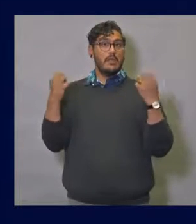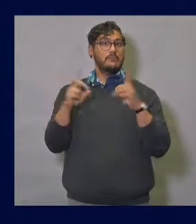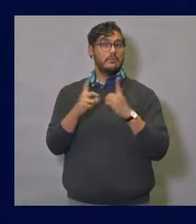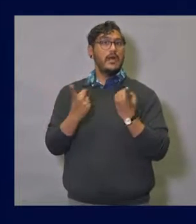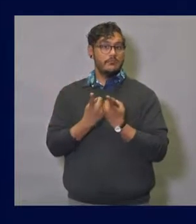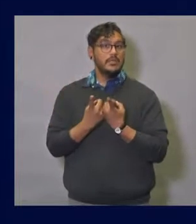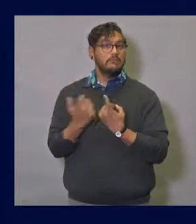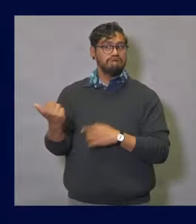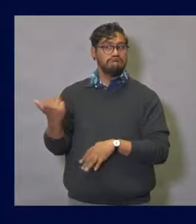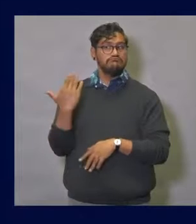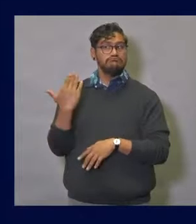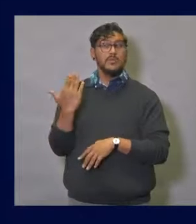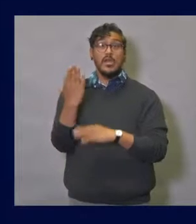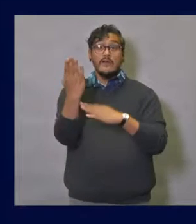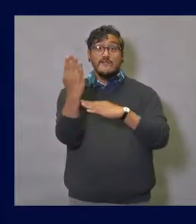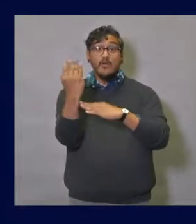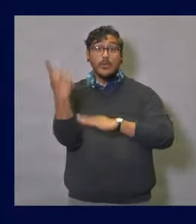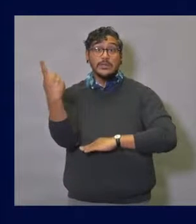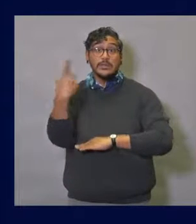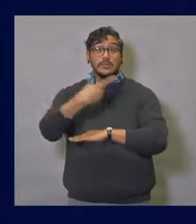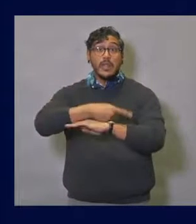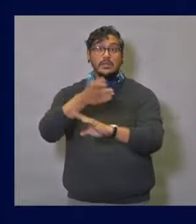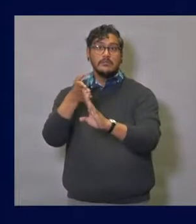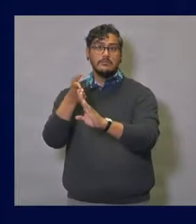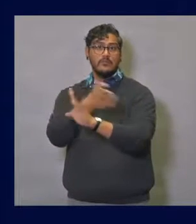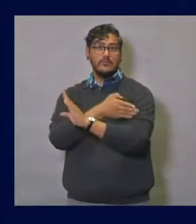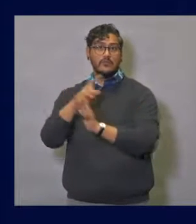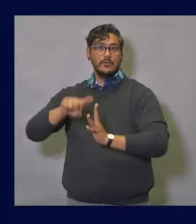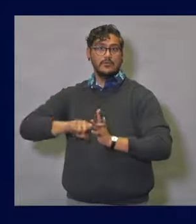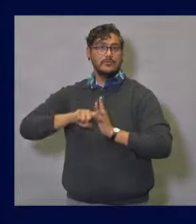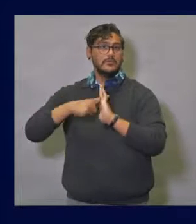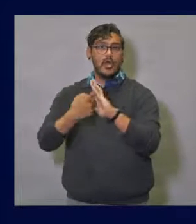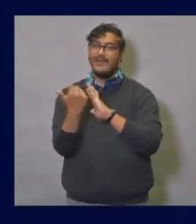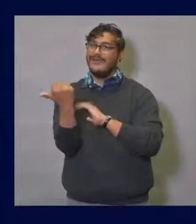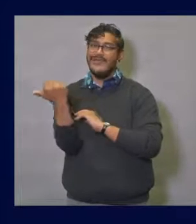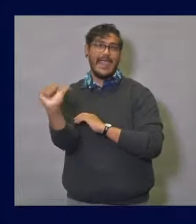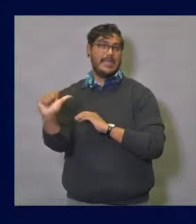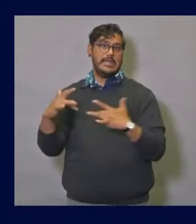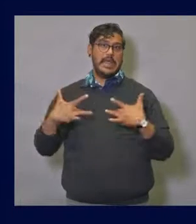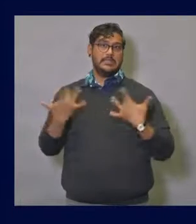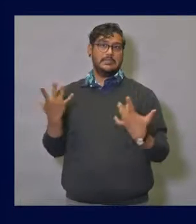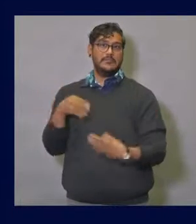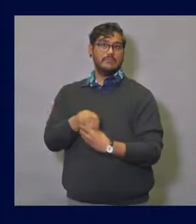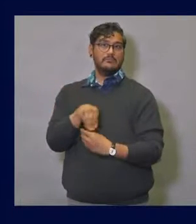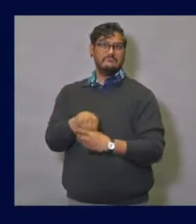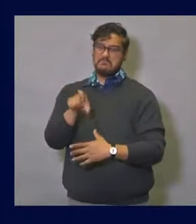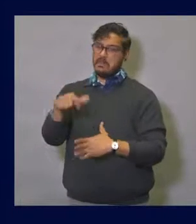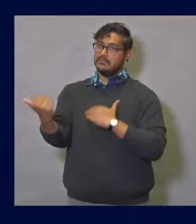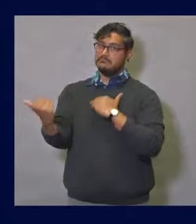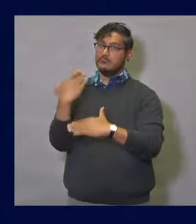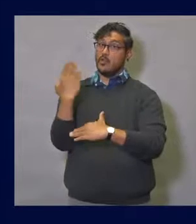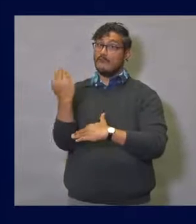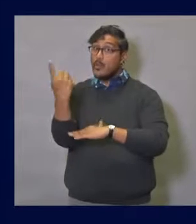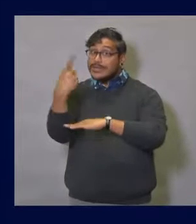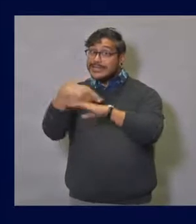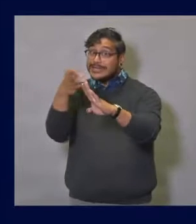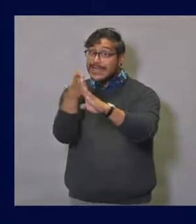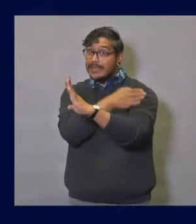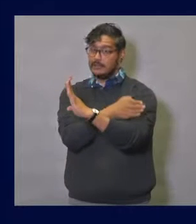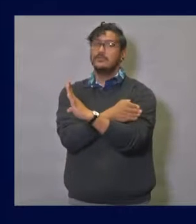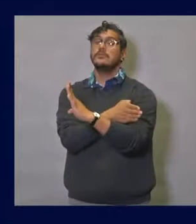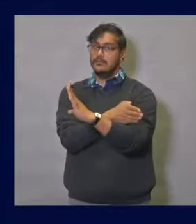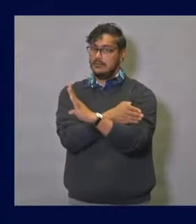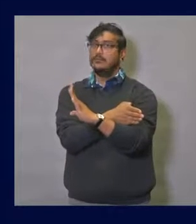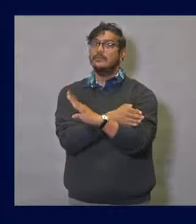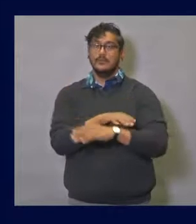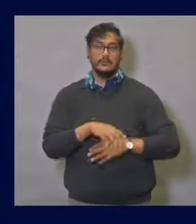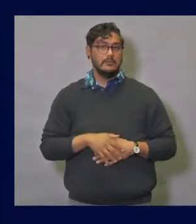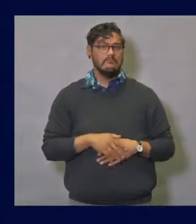DEPARTMENT OF PUBLIC HEALTH,